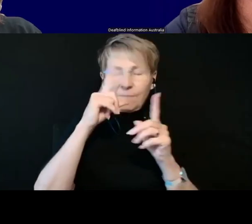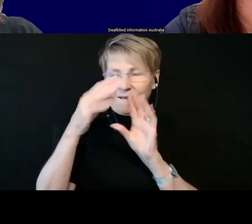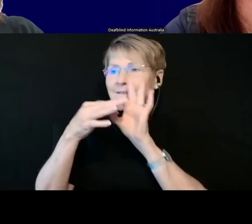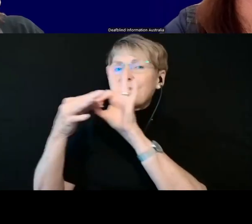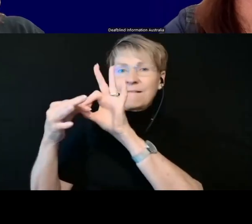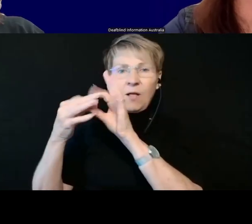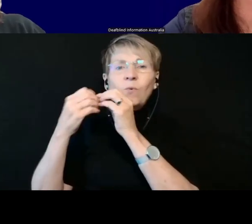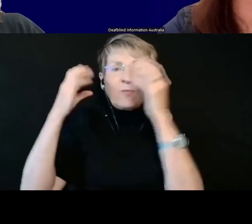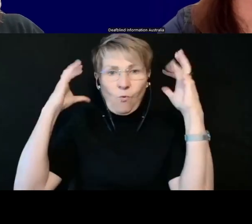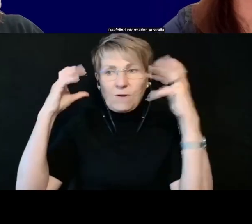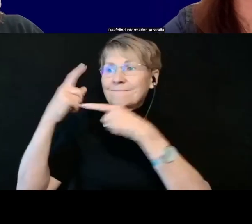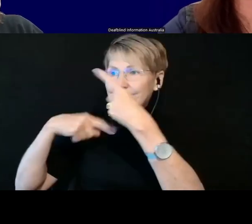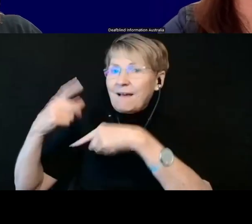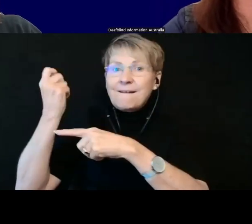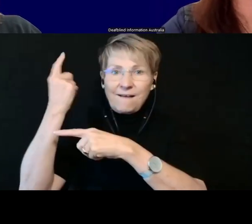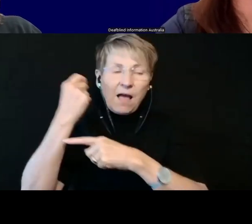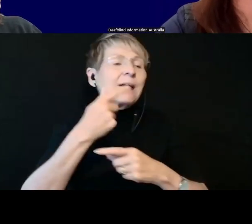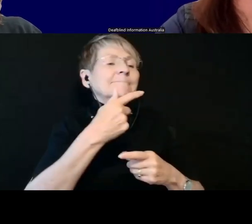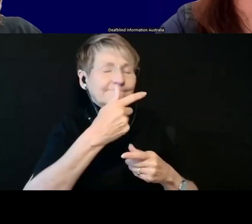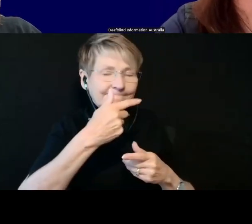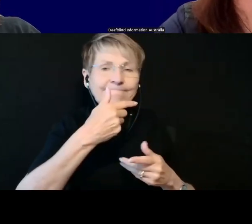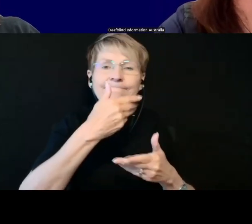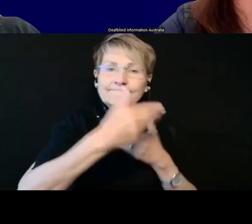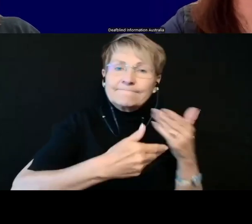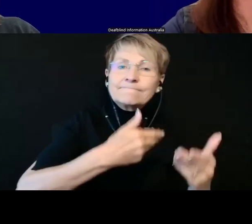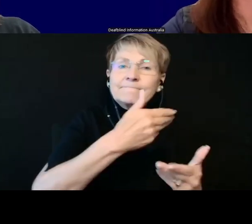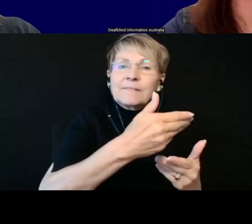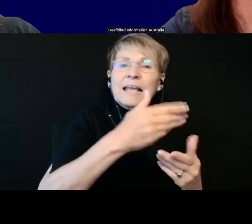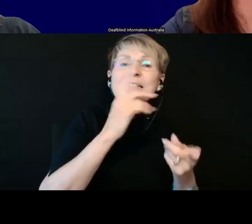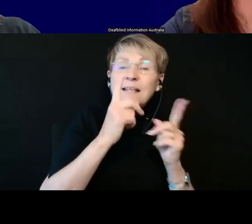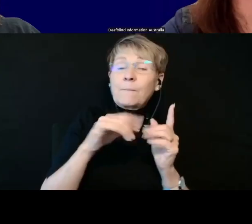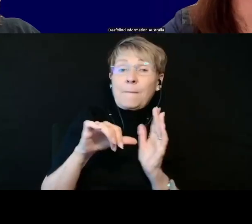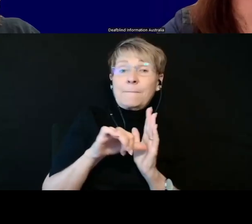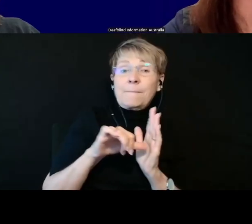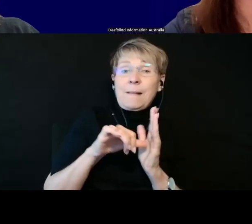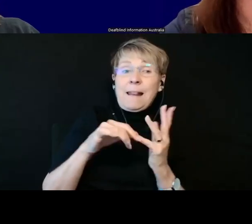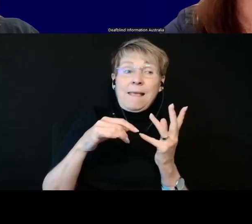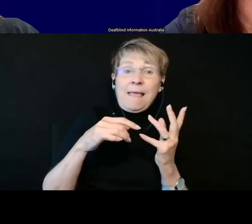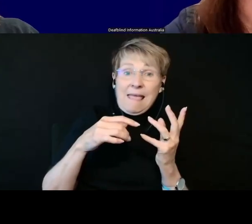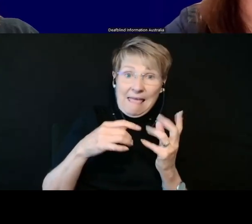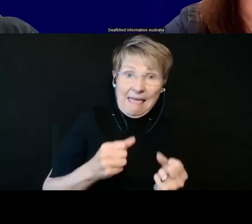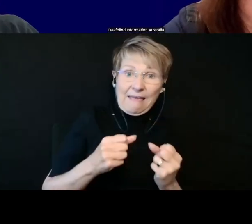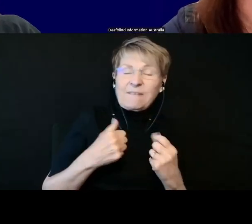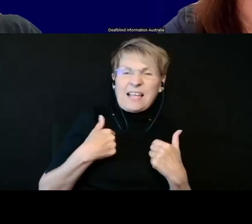that. Sometimes if you have the funding even going along to an audiology appointment to understand